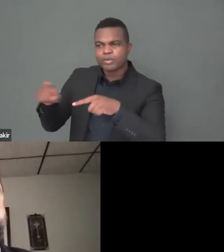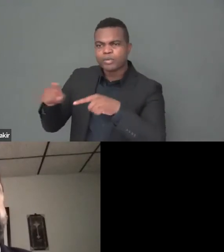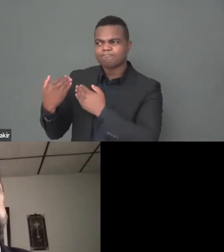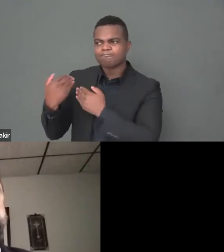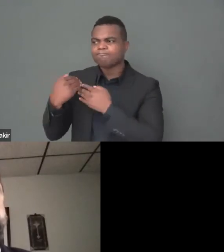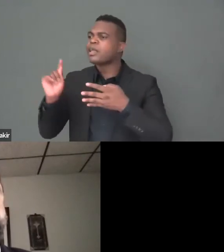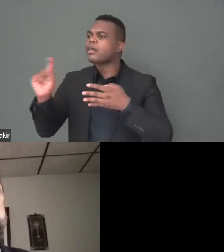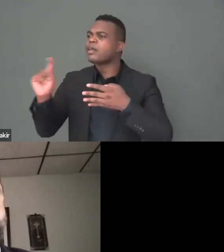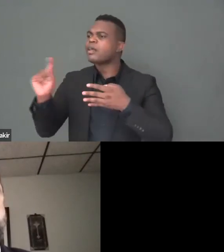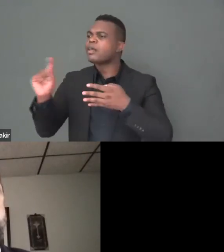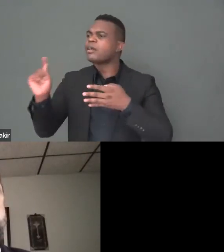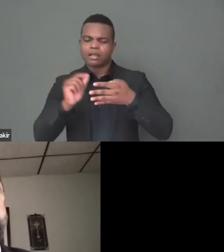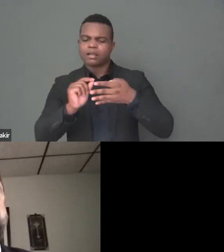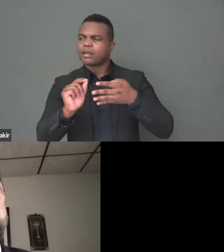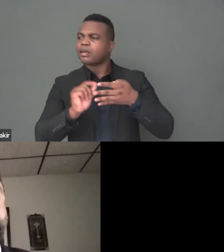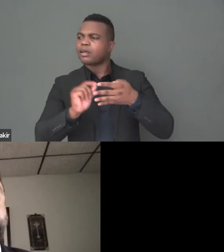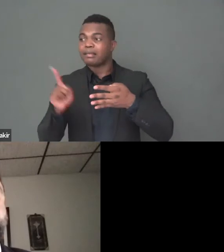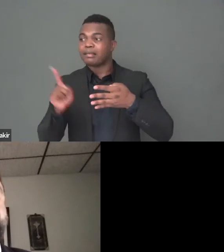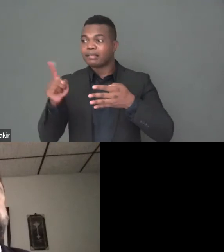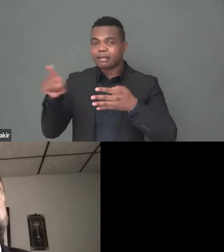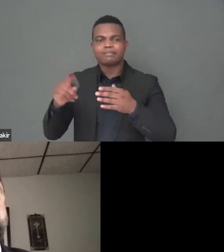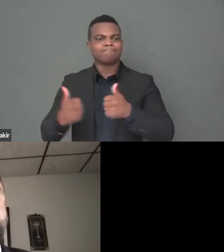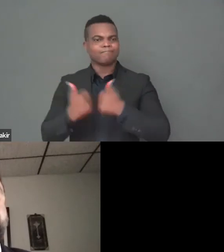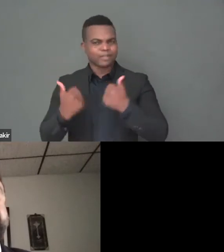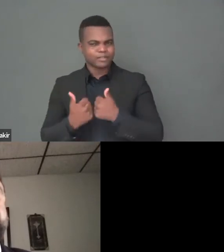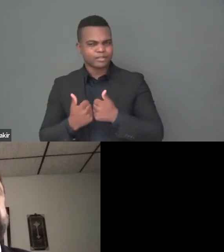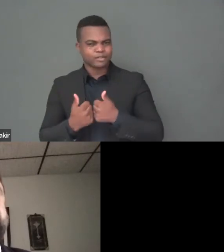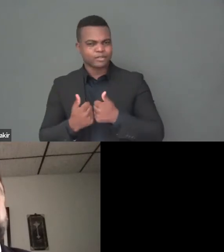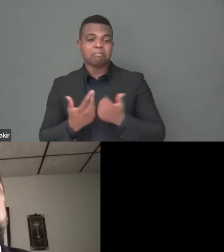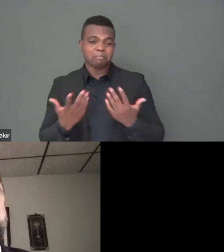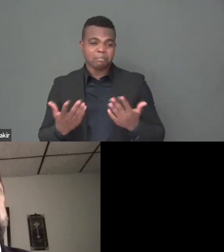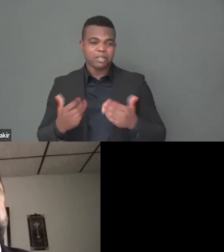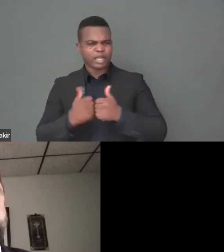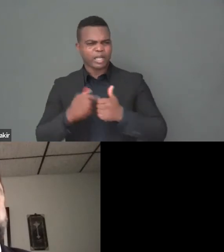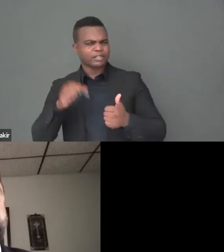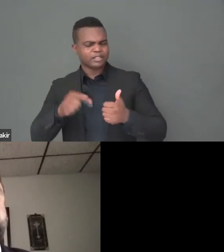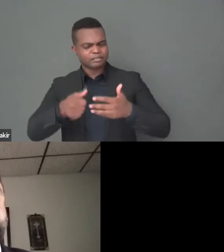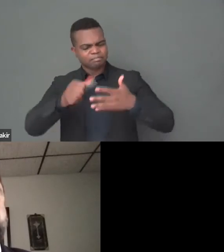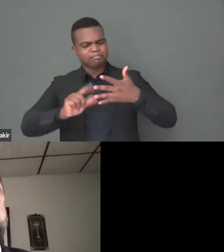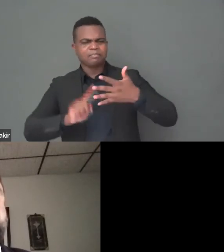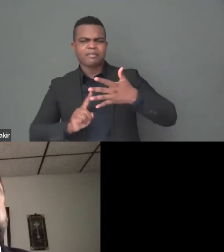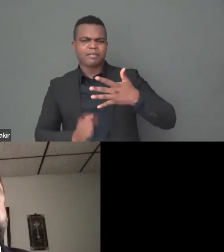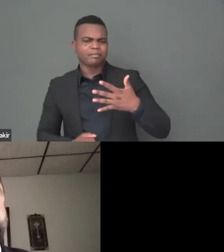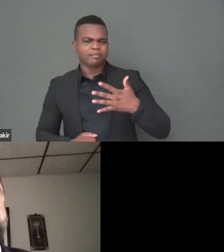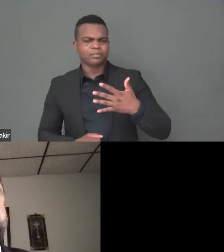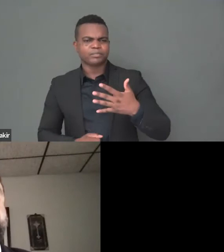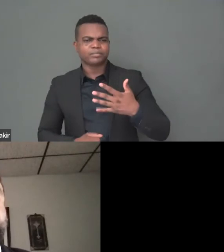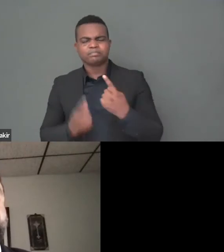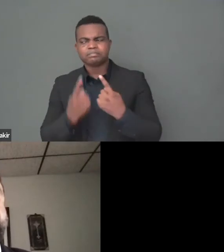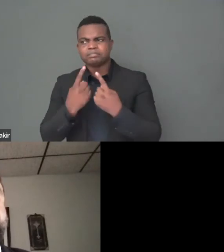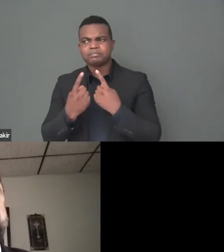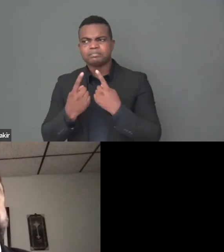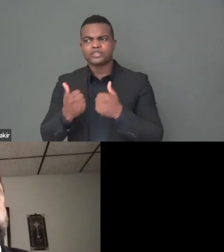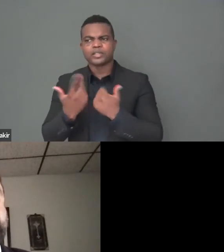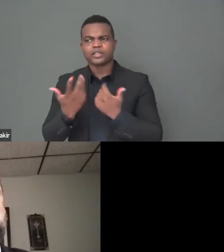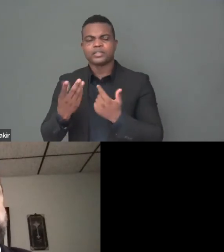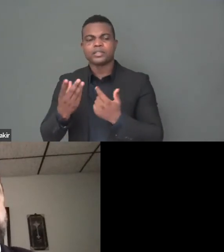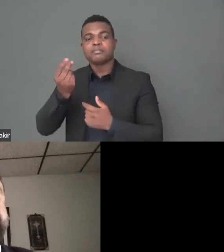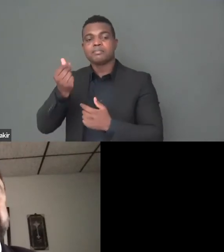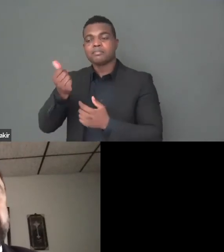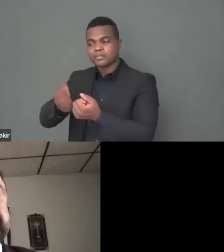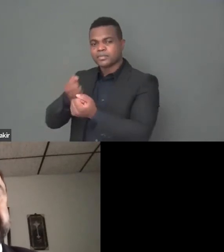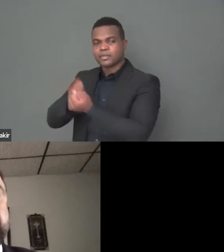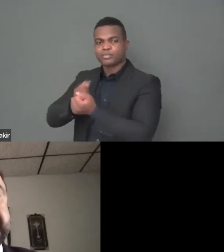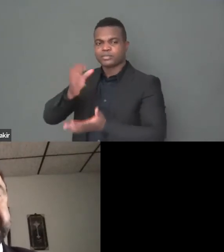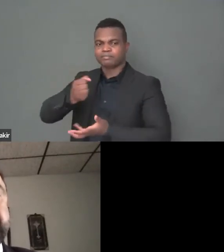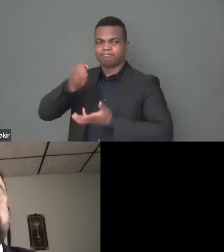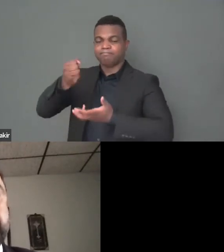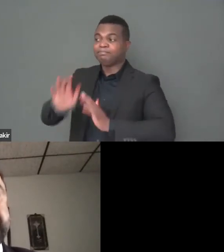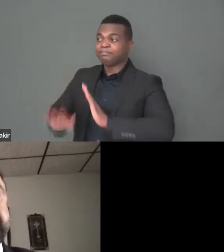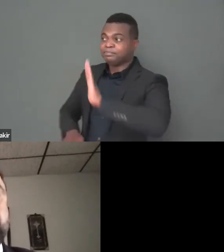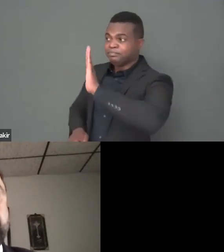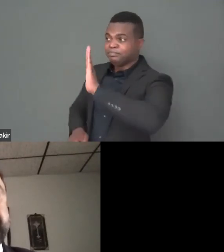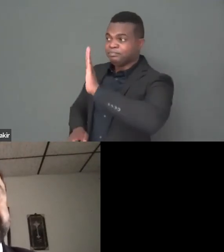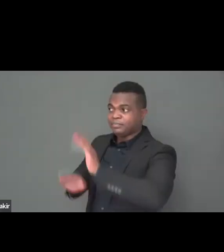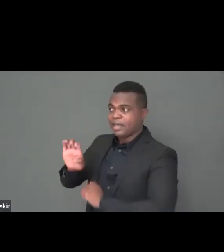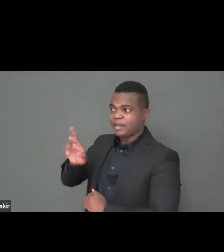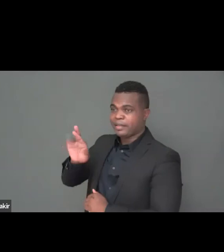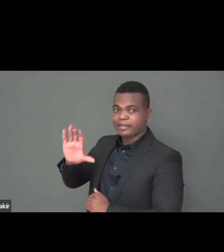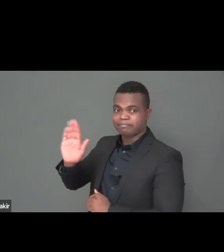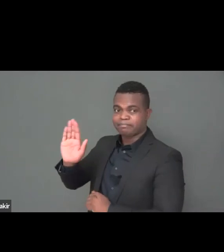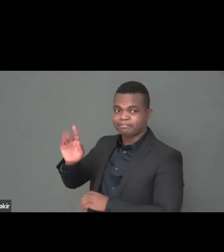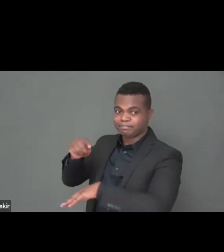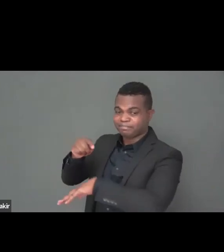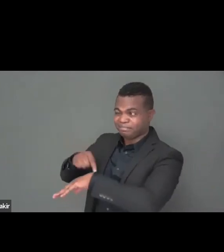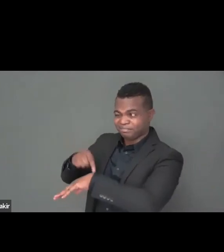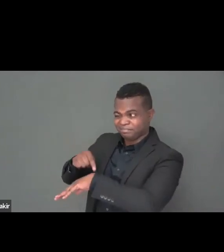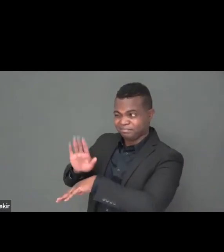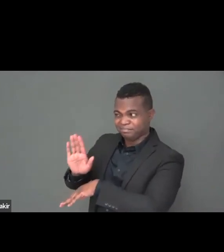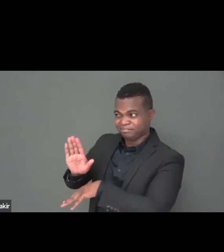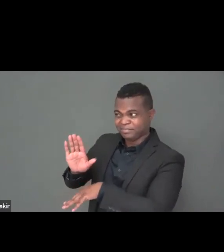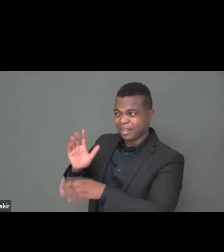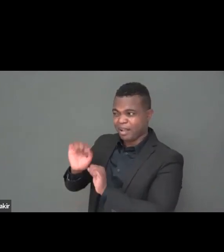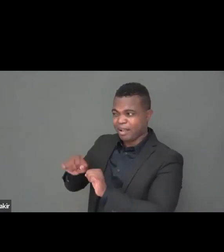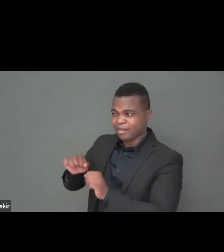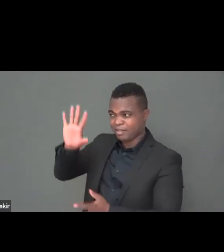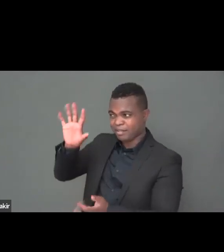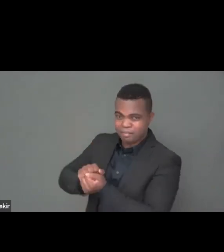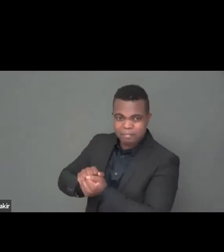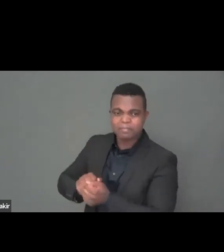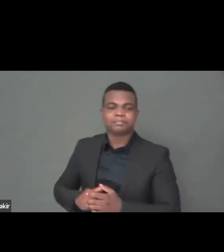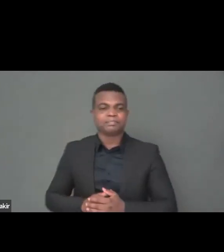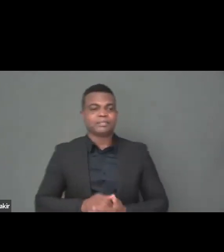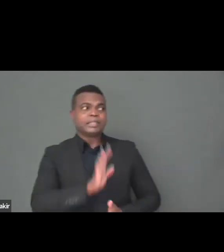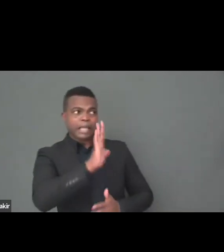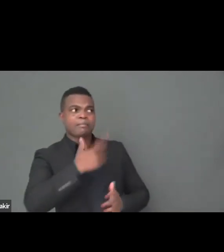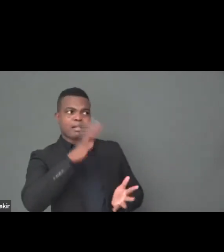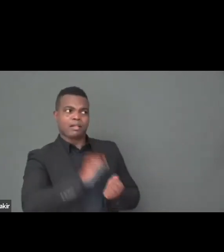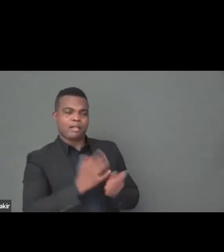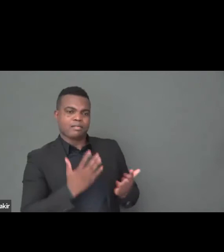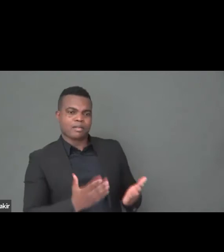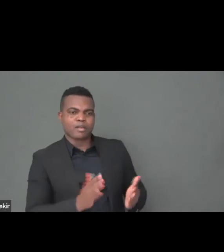Eric Ngondi: Training by IDA, and this is paramount to mention, because this has developed the capacity of leaders of opportunities in Kenya in order to advocate and ask and to seek the required data in order to use it in different spaces.